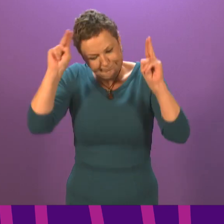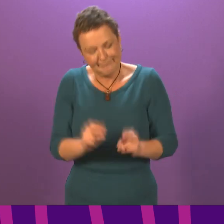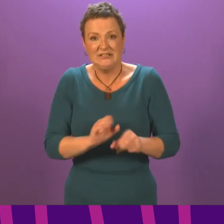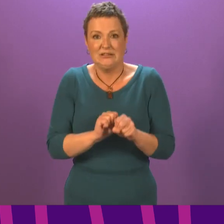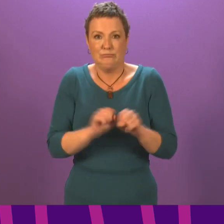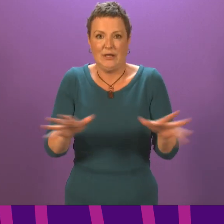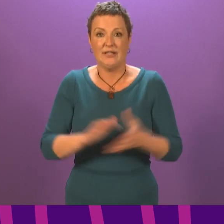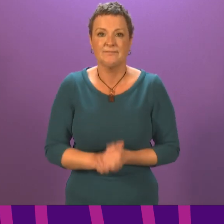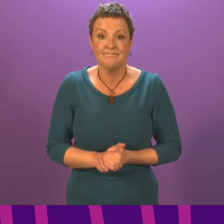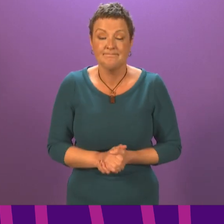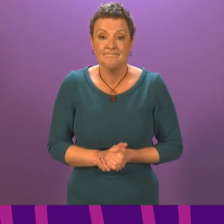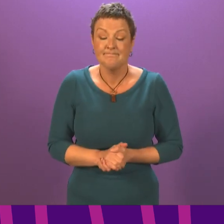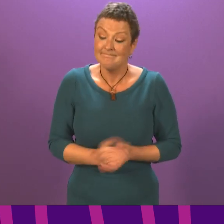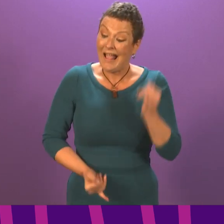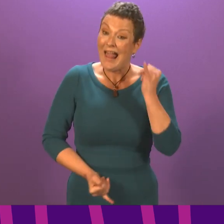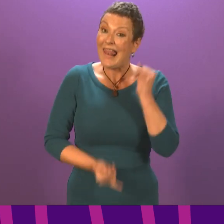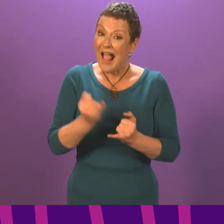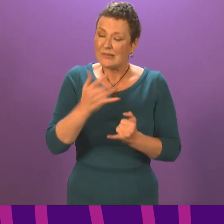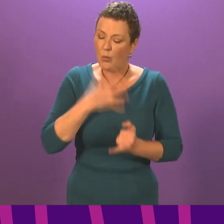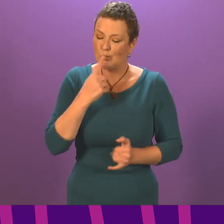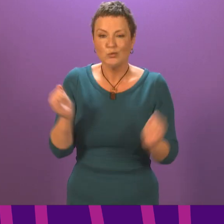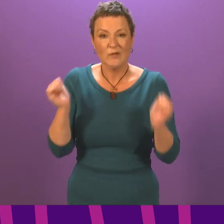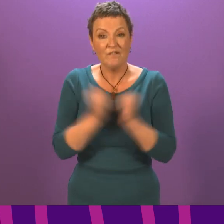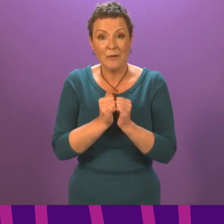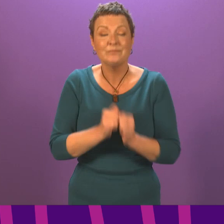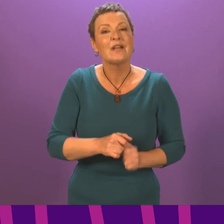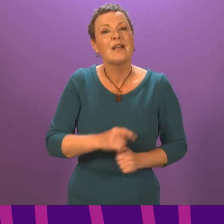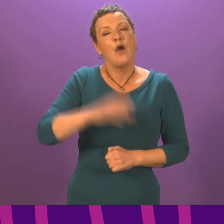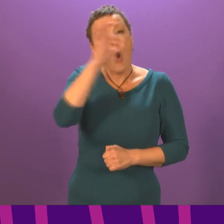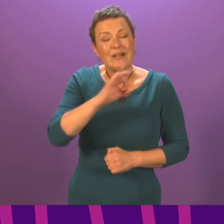Finally, I confirm that the Highlands, Moray, Orkney, Shetland, the Western Isles, Dumfries